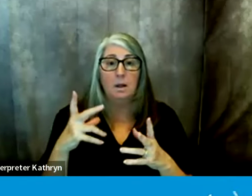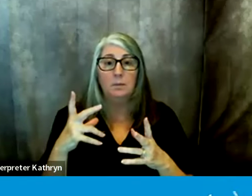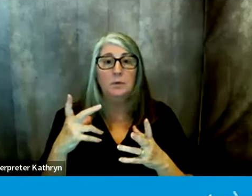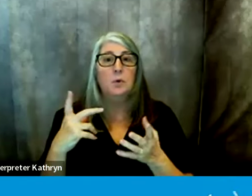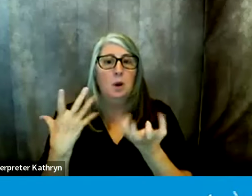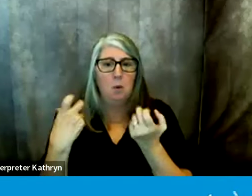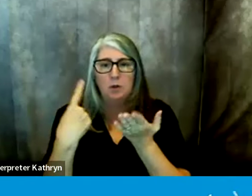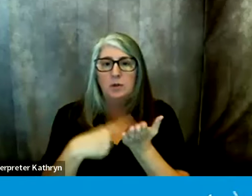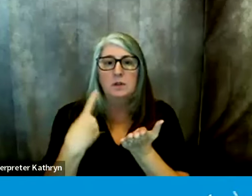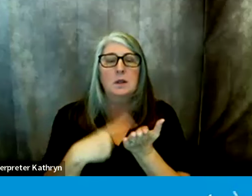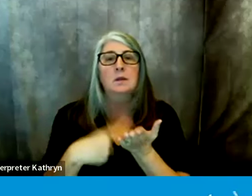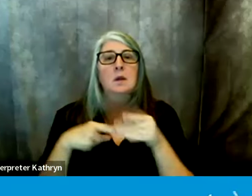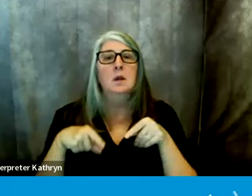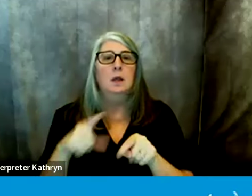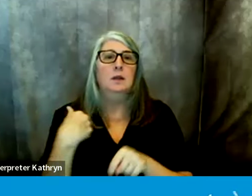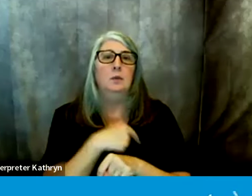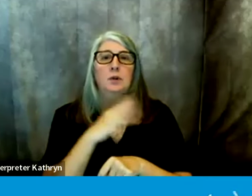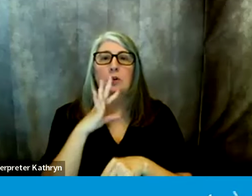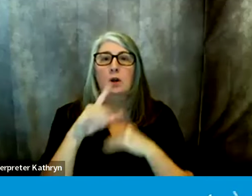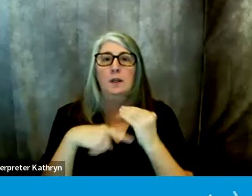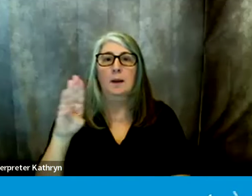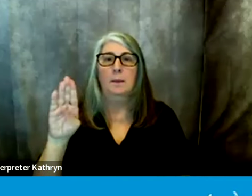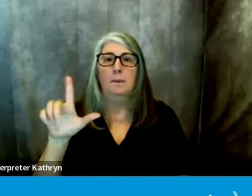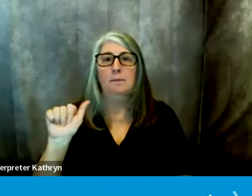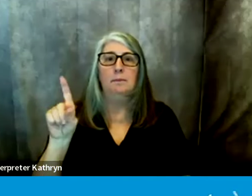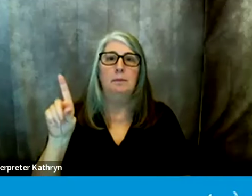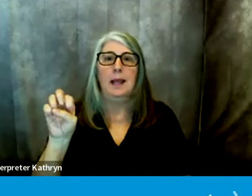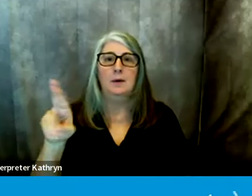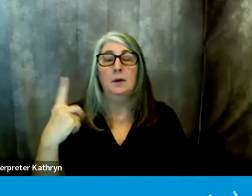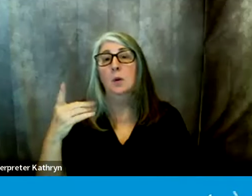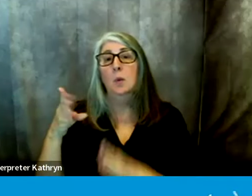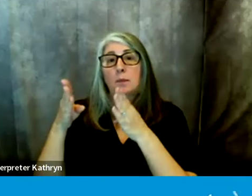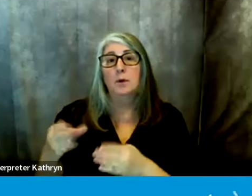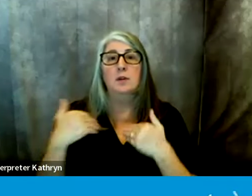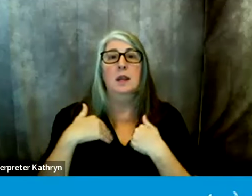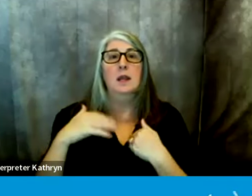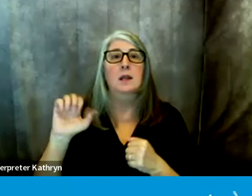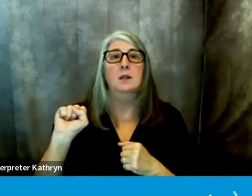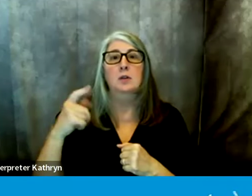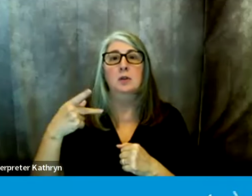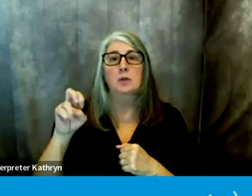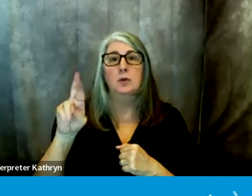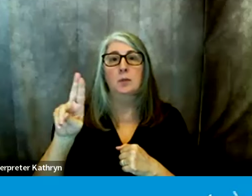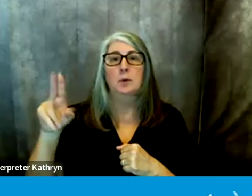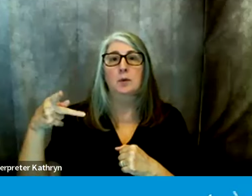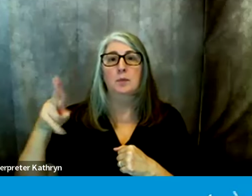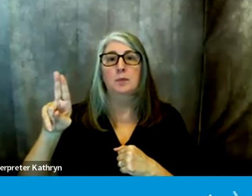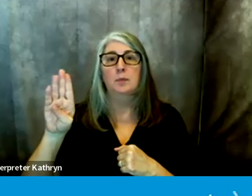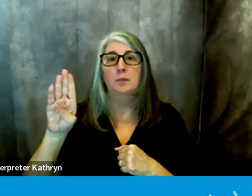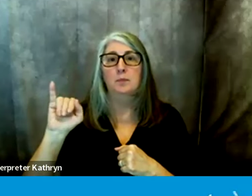especially talking about bladders. There's a person who's had a suprapubic catheter, they're 20 years post-injury.